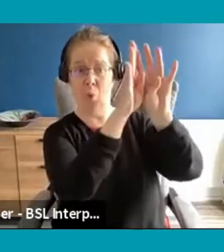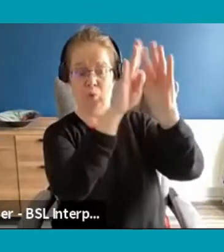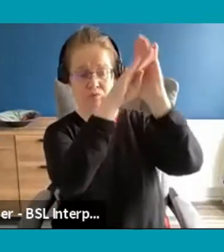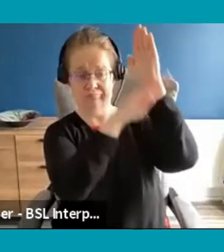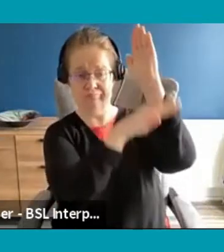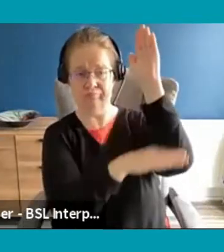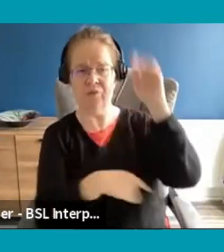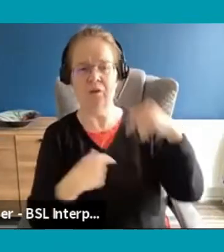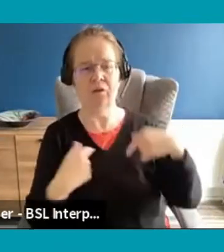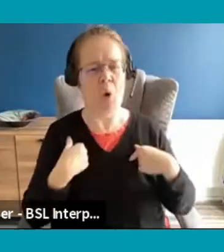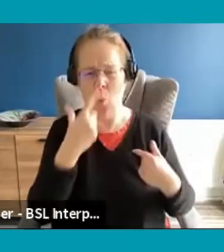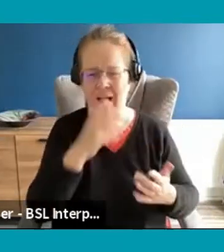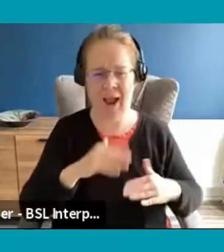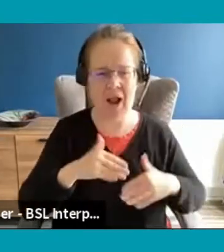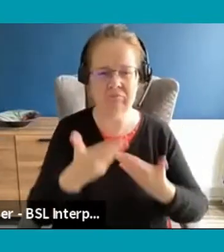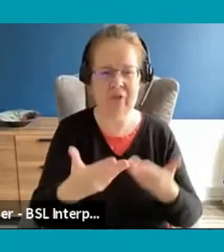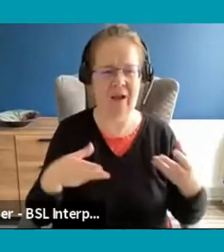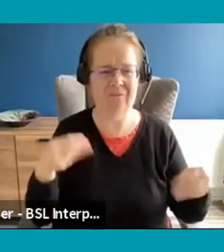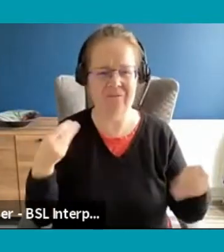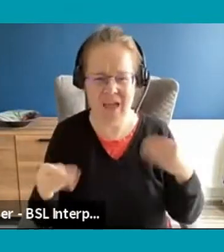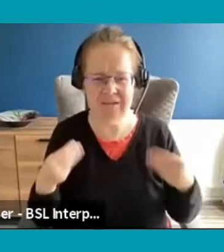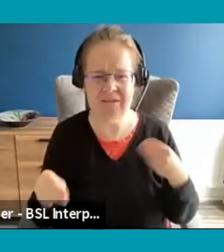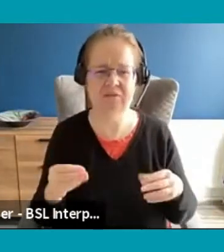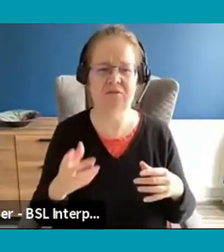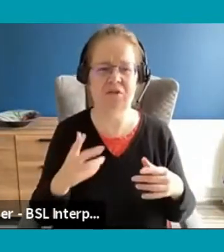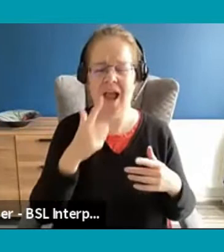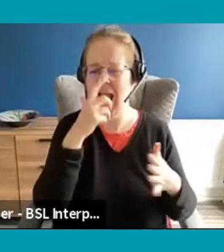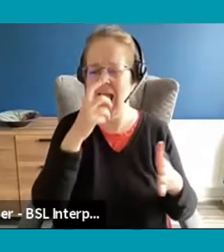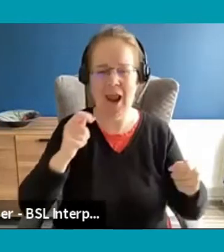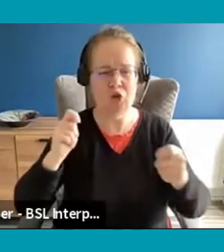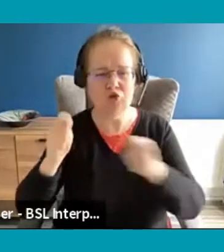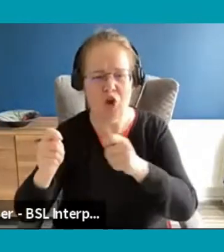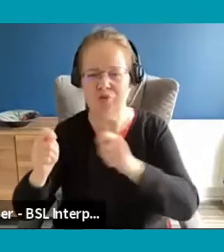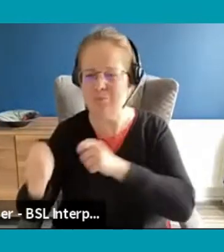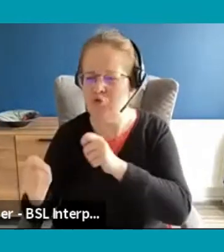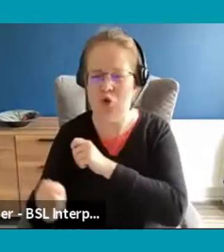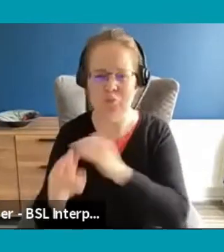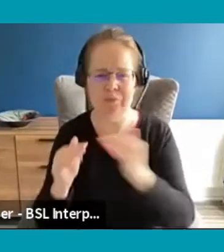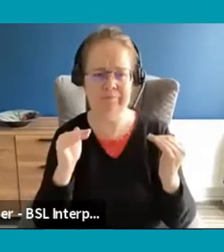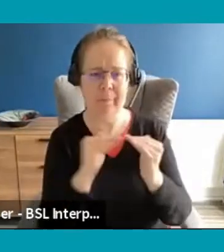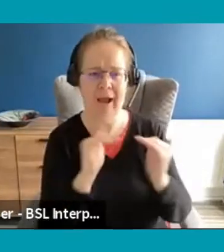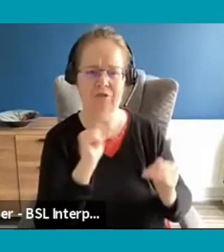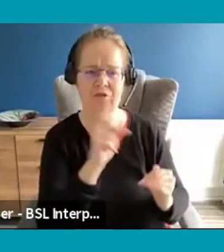flexibility and and you know as many adjustments as we possibly can, and that is a commitment right from the